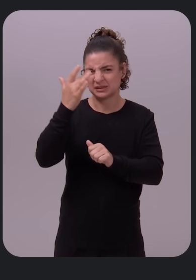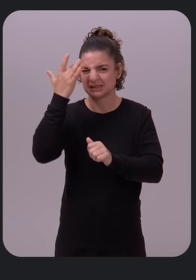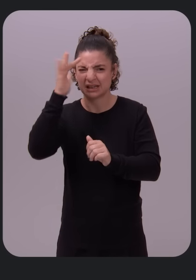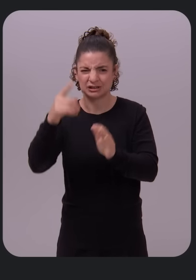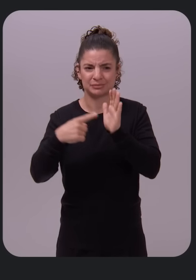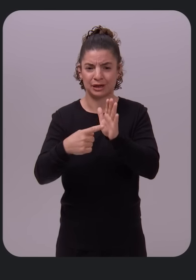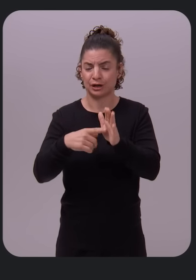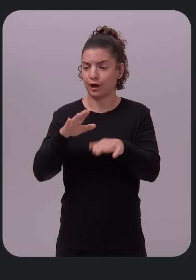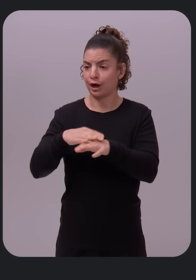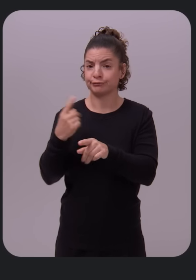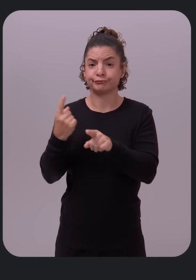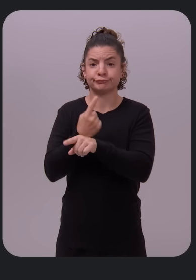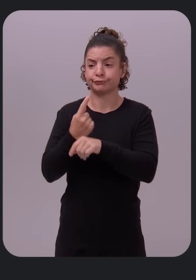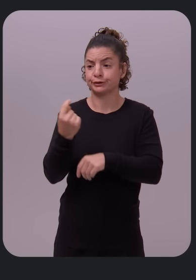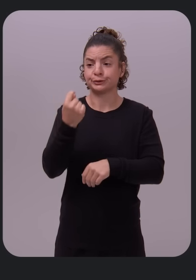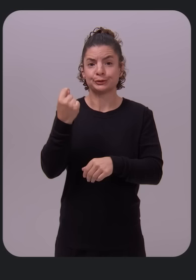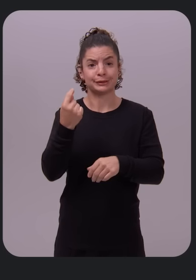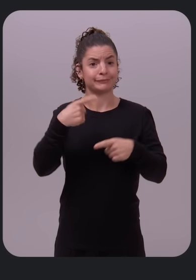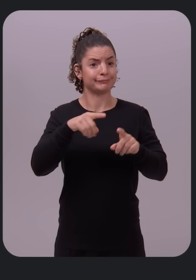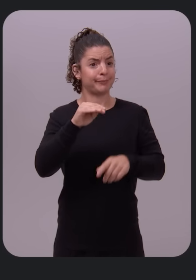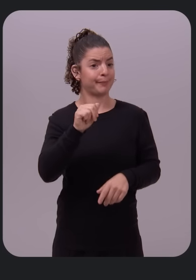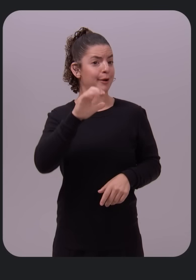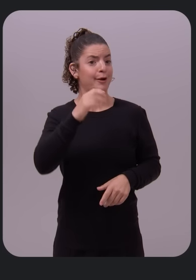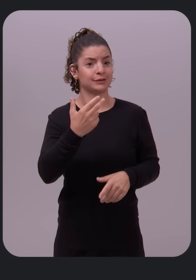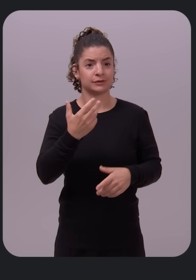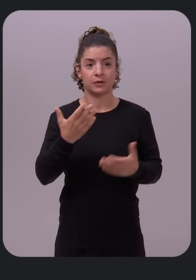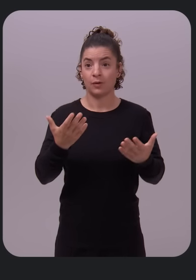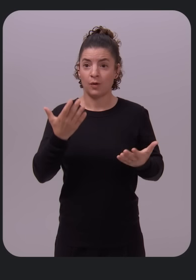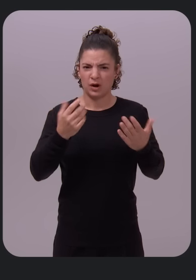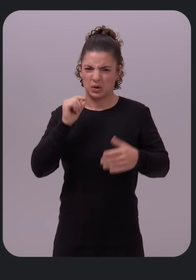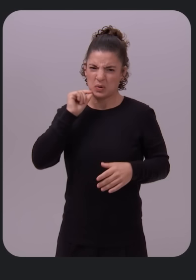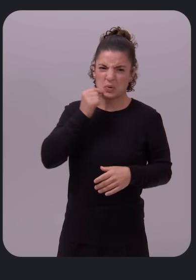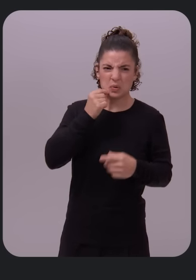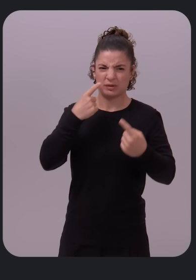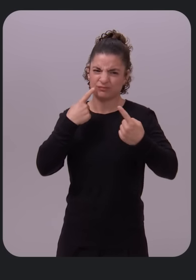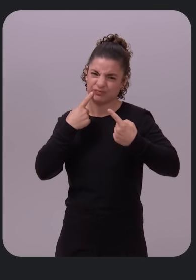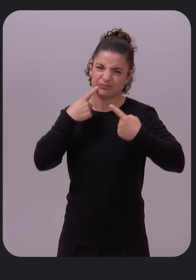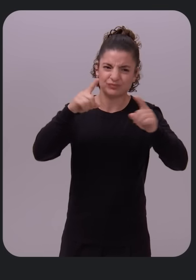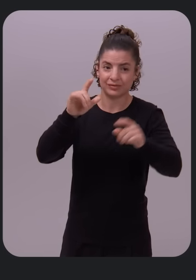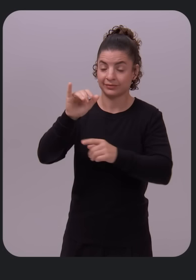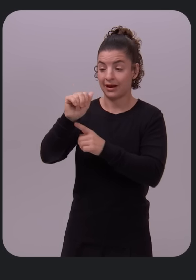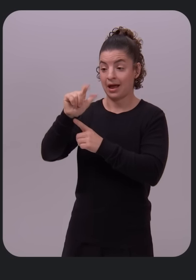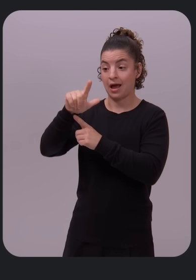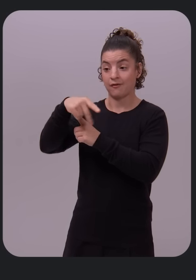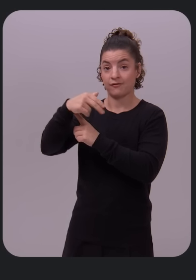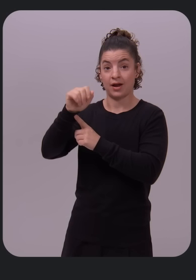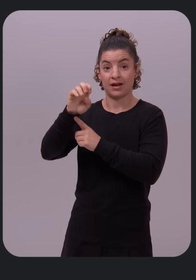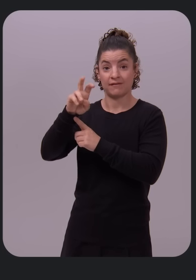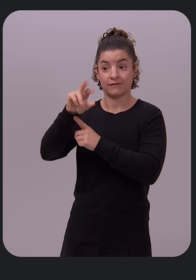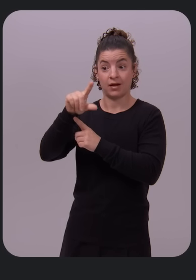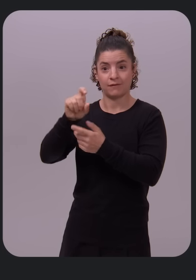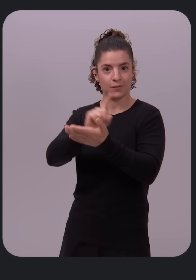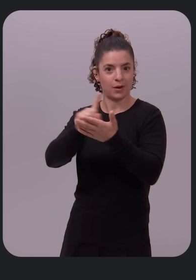on a random Tuesday in March, or a really cool breakthrough, like AlphaEvolve, just a week before.